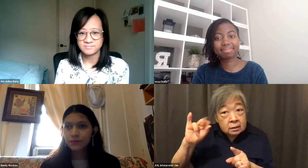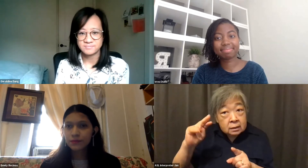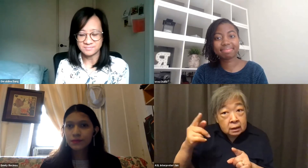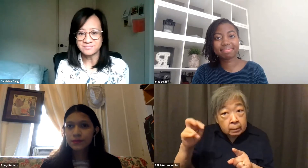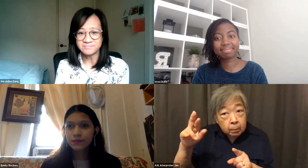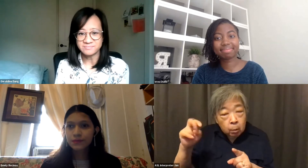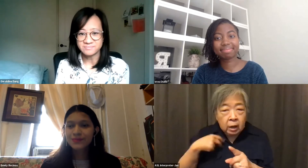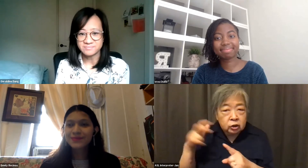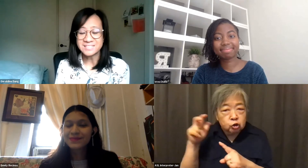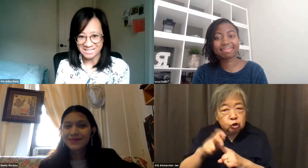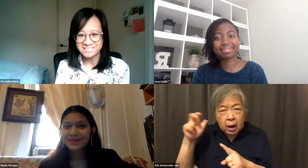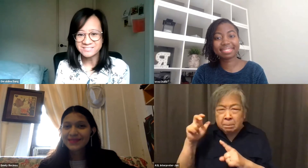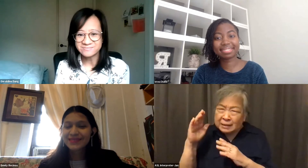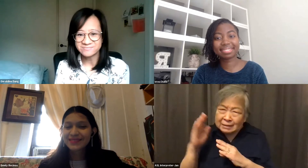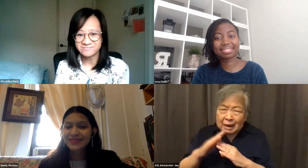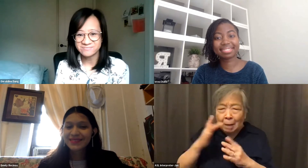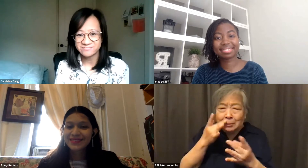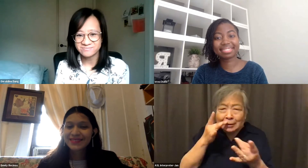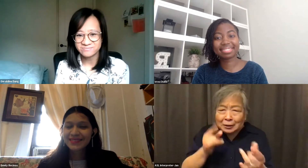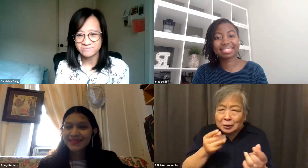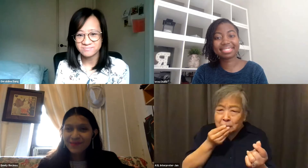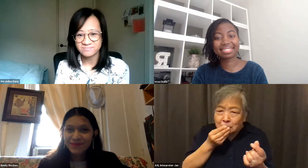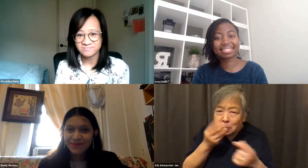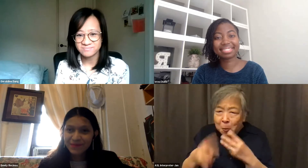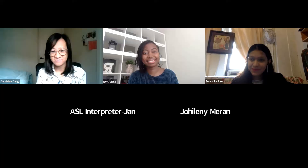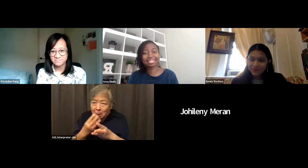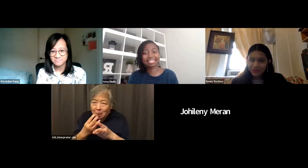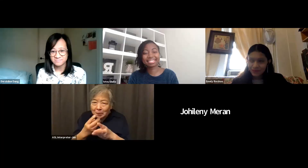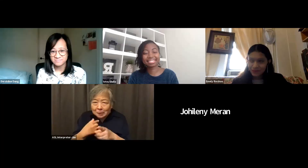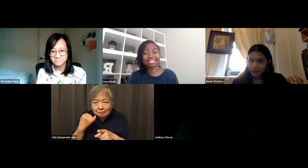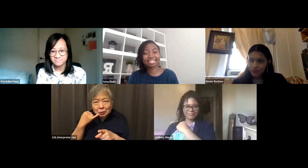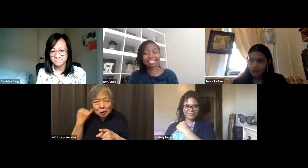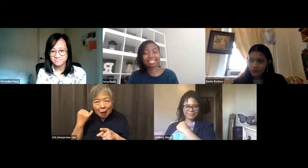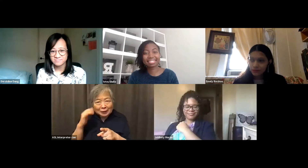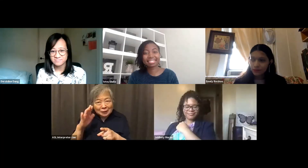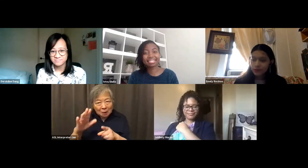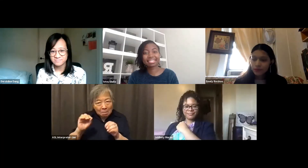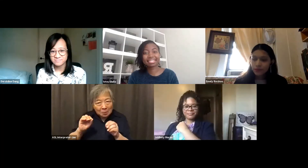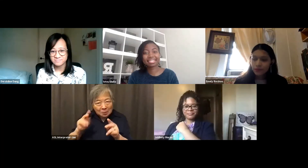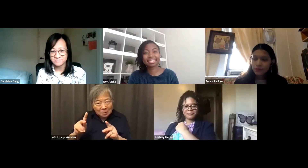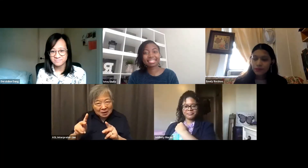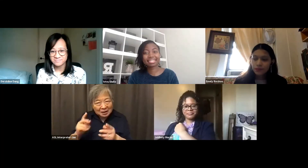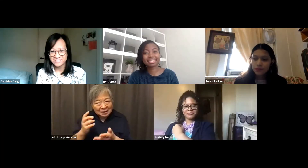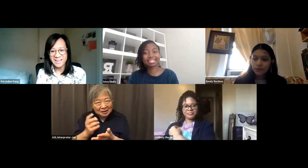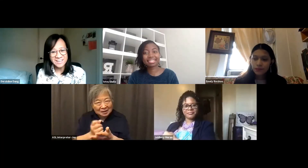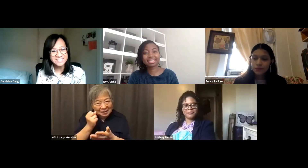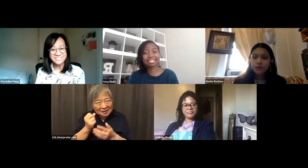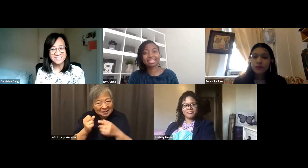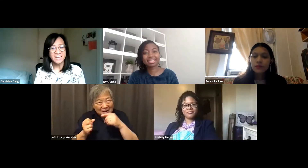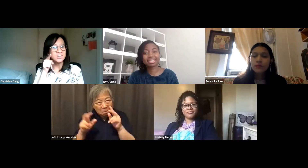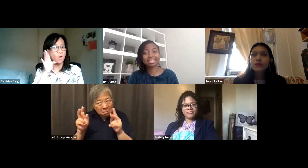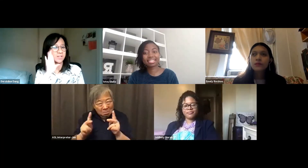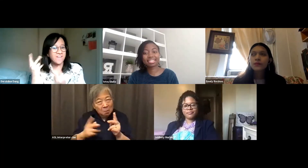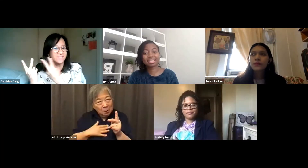and so I'm very envious of that opportunity and that you had some folks who were willing to show you their favorite dishes.